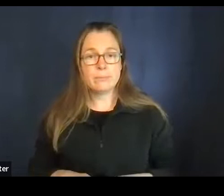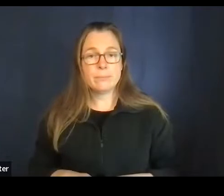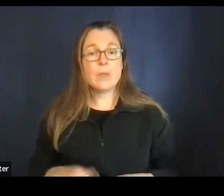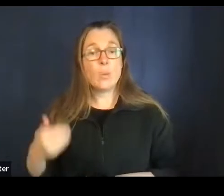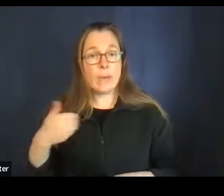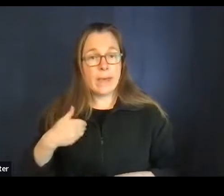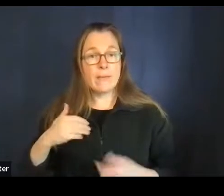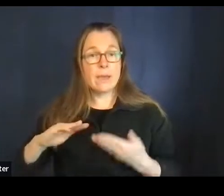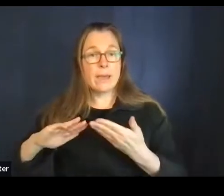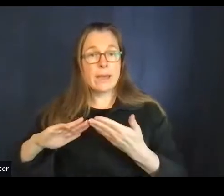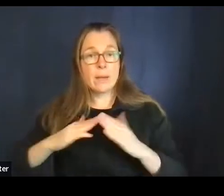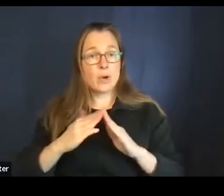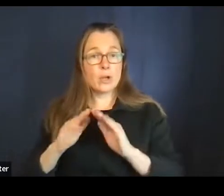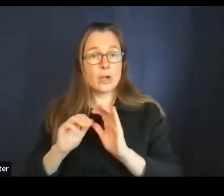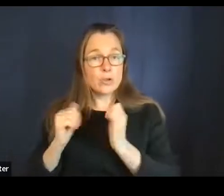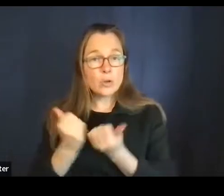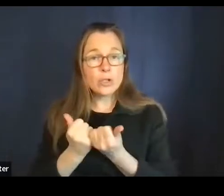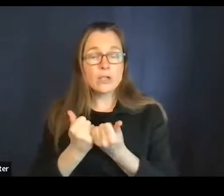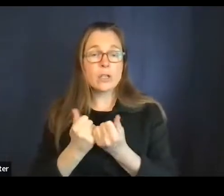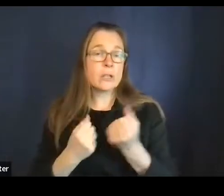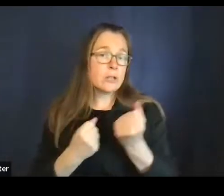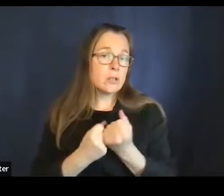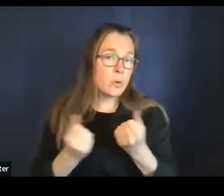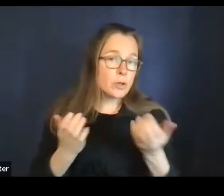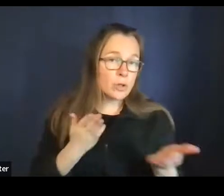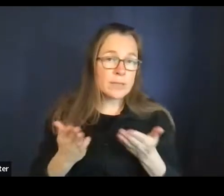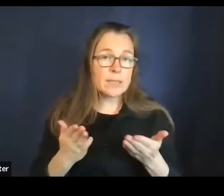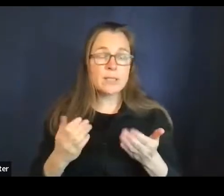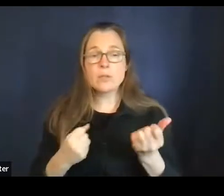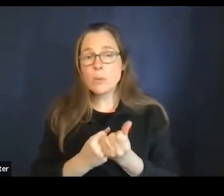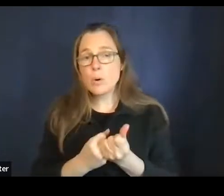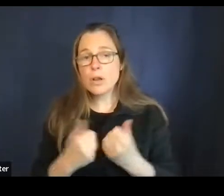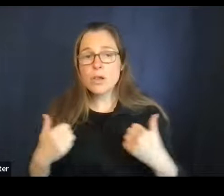Support Services and Grants, our office supports youth, disabled persons, immigrants and refugees